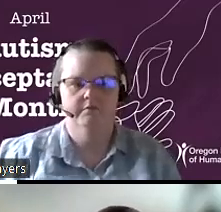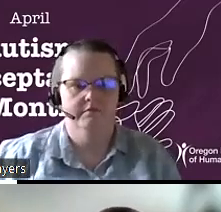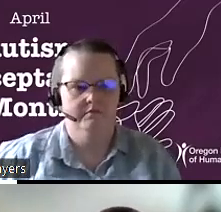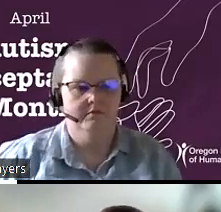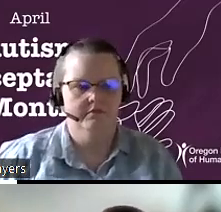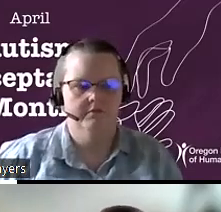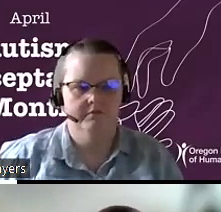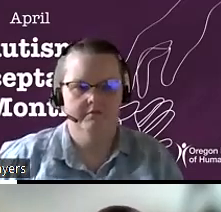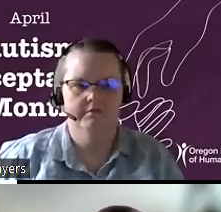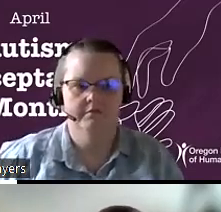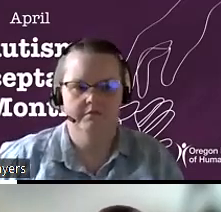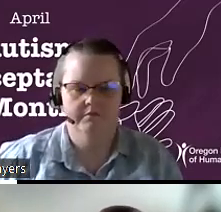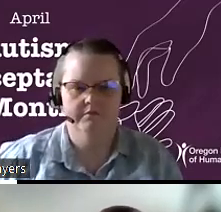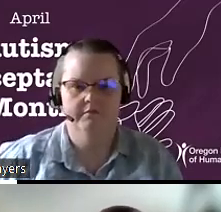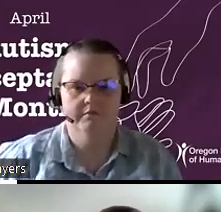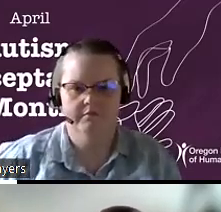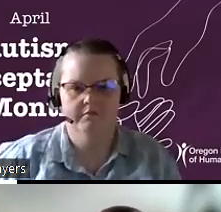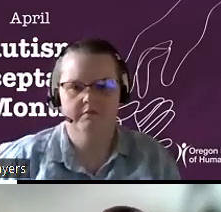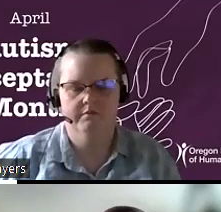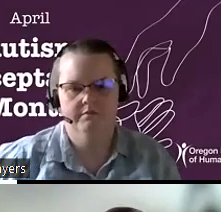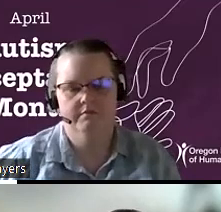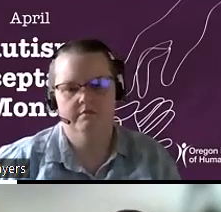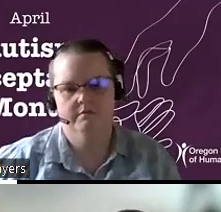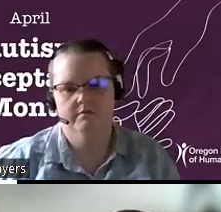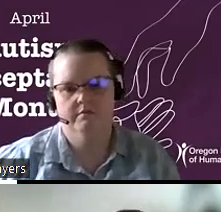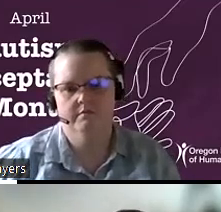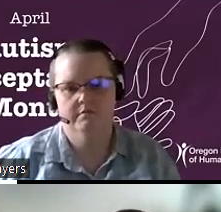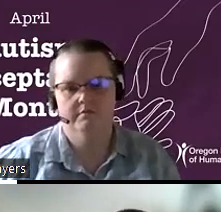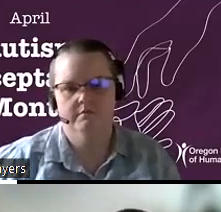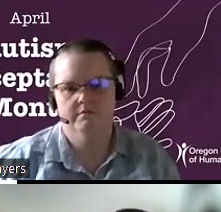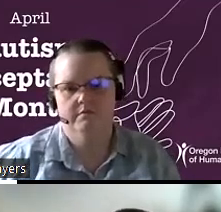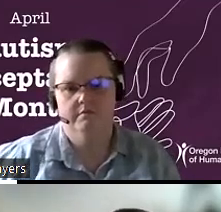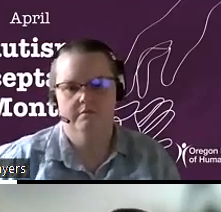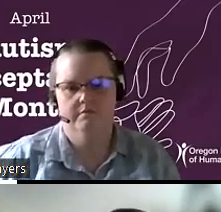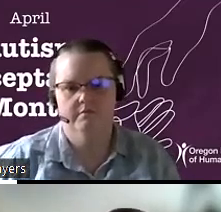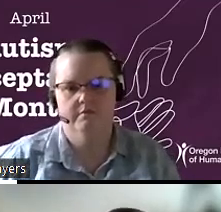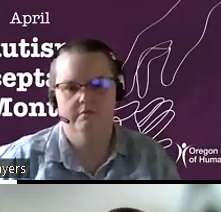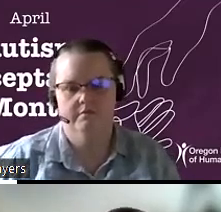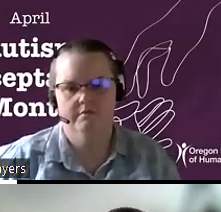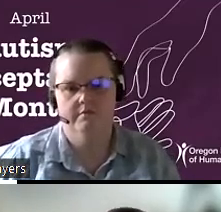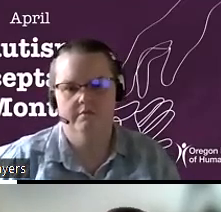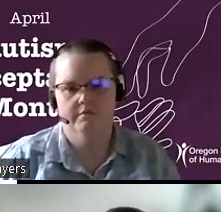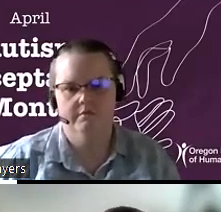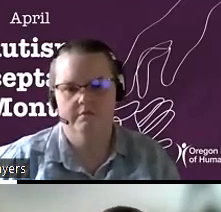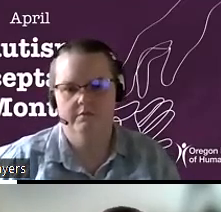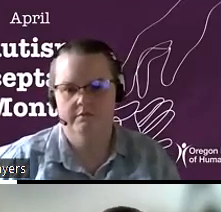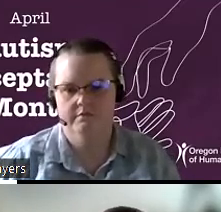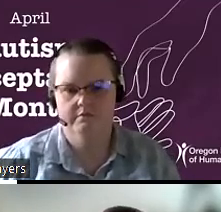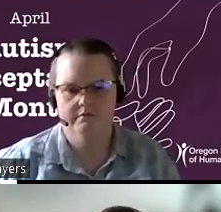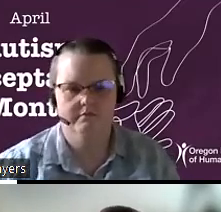AND EMPLOYMENT RELATED DAYCARE AT THE SAME TIME, AND EFFECTIVE JULY 1, WE WILL BE CHANGING THAT.